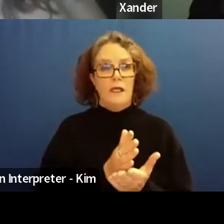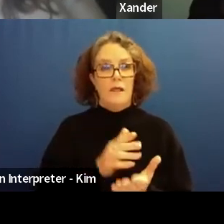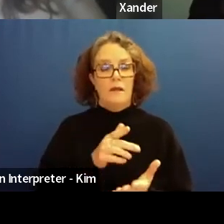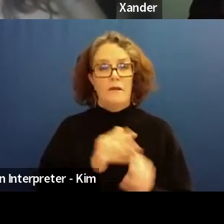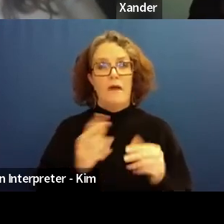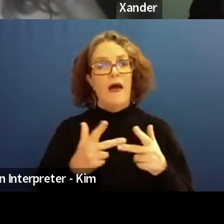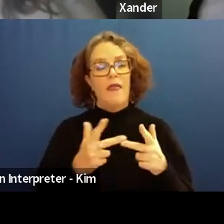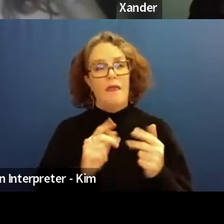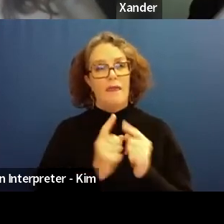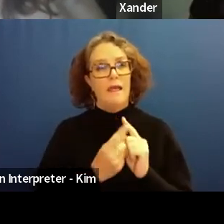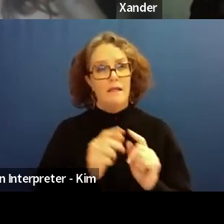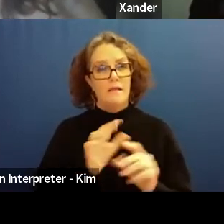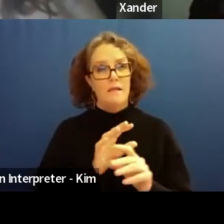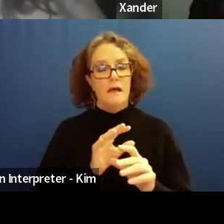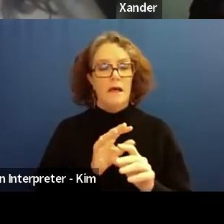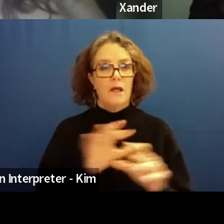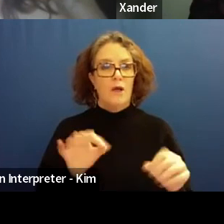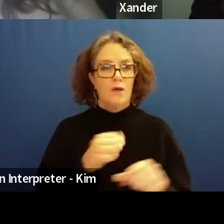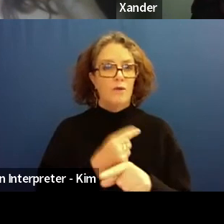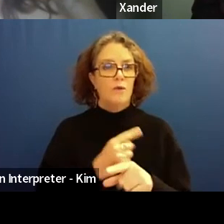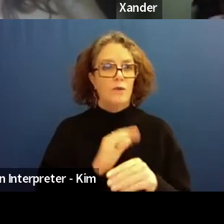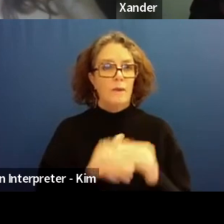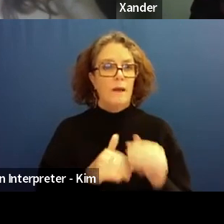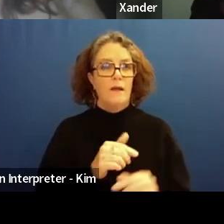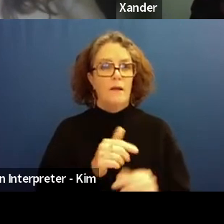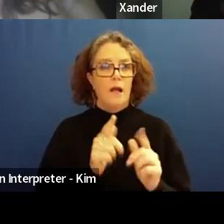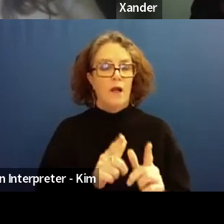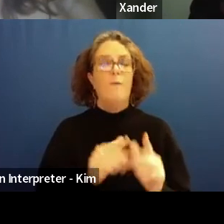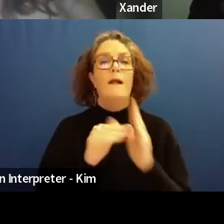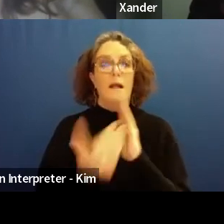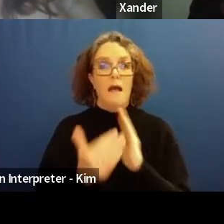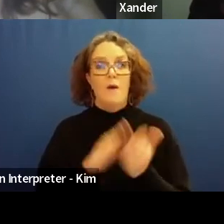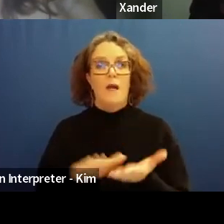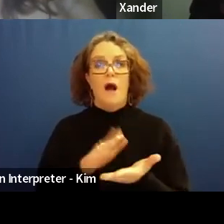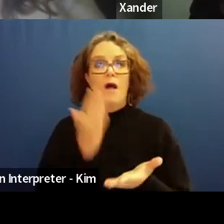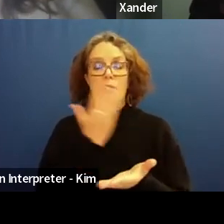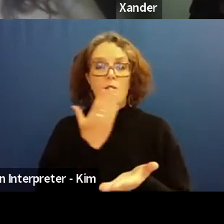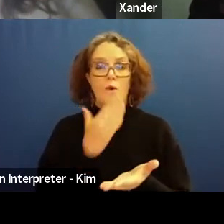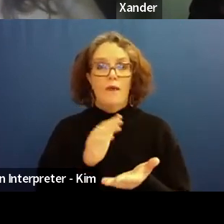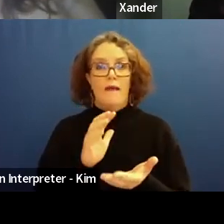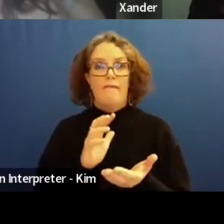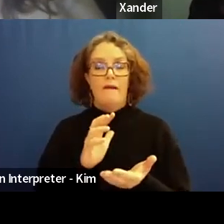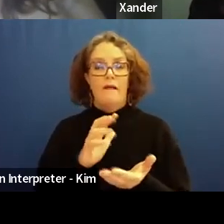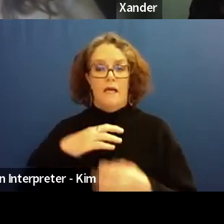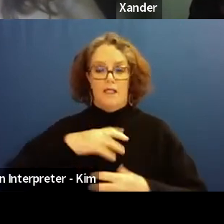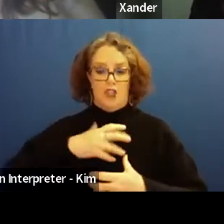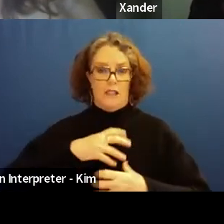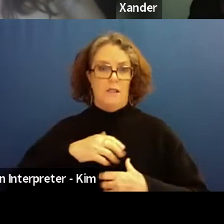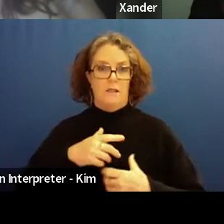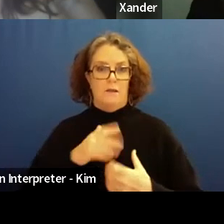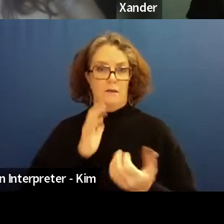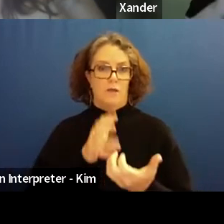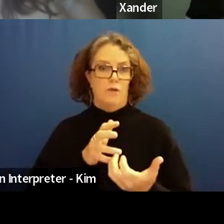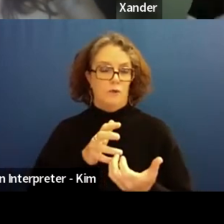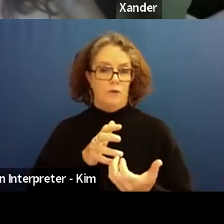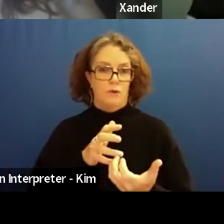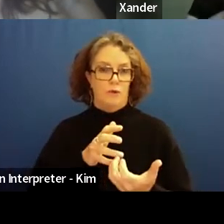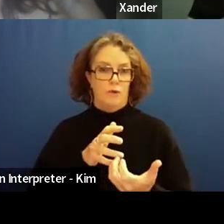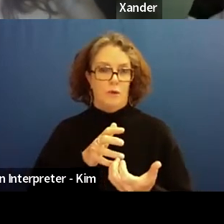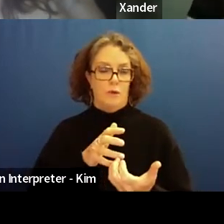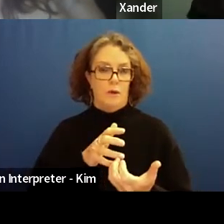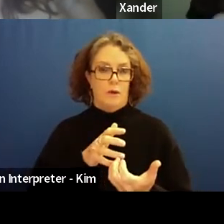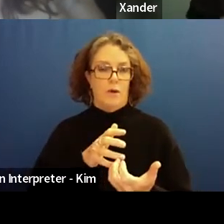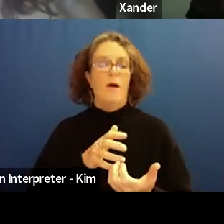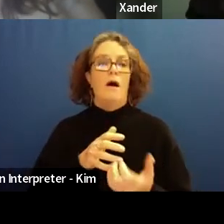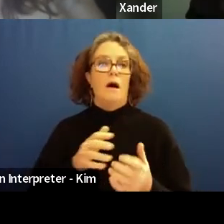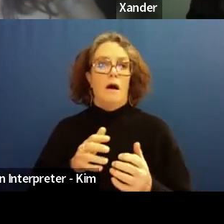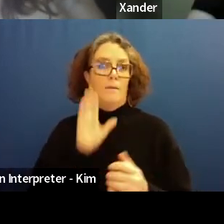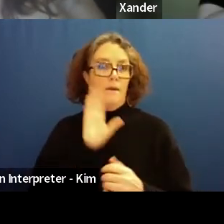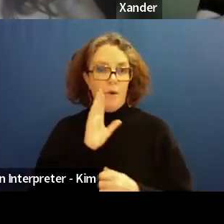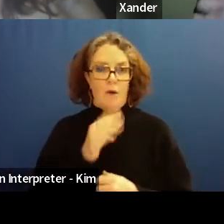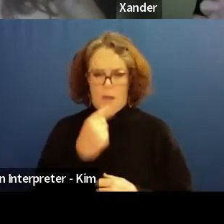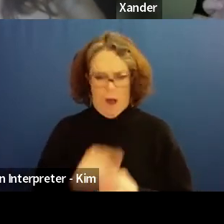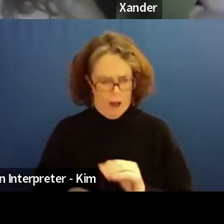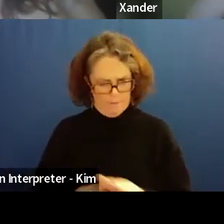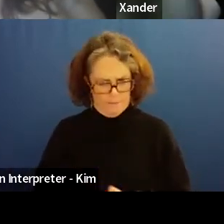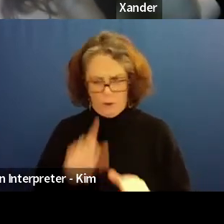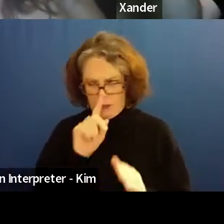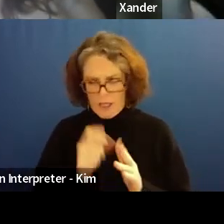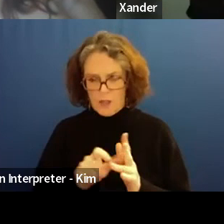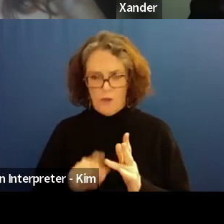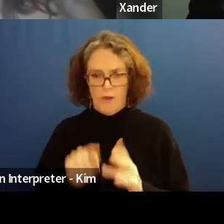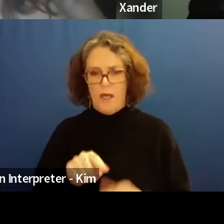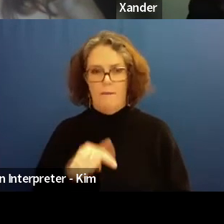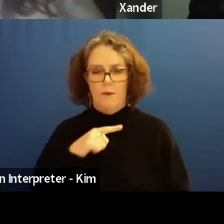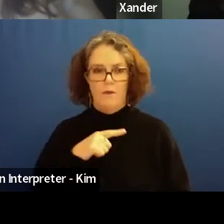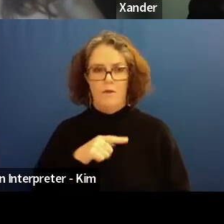But now in high school that's kind of adjusted to whatever, which helps that they're not just being like, you're not allowed to because you're not quote unquote this label.